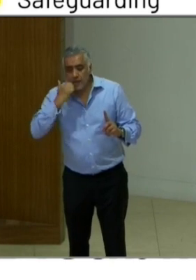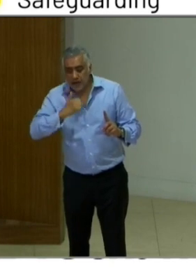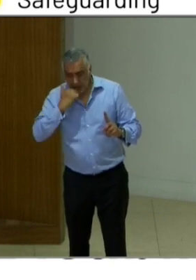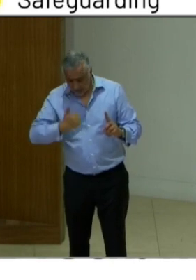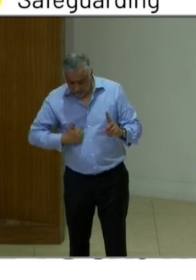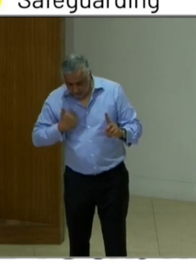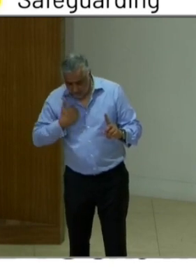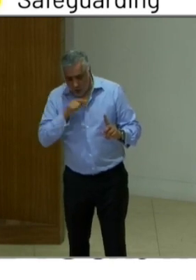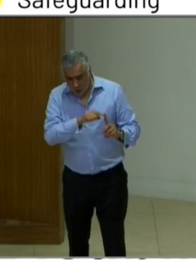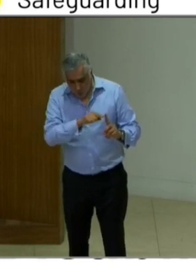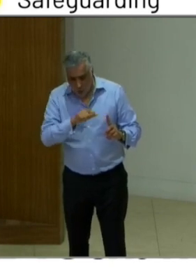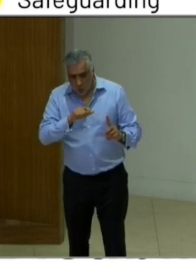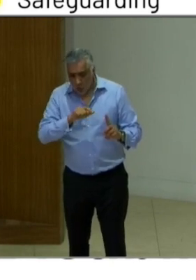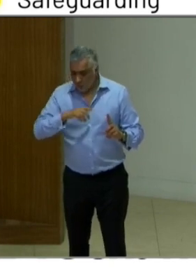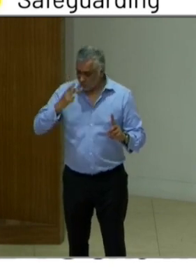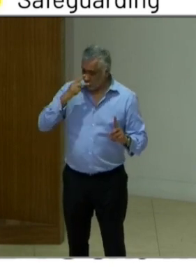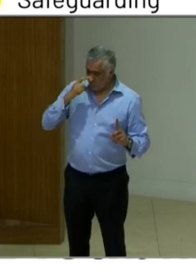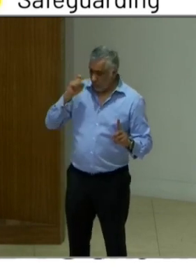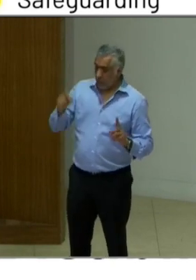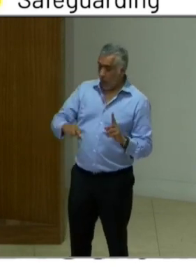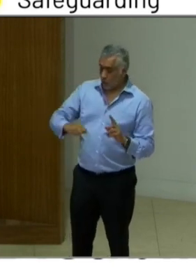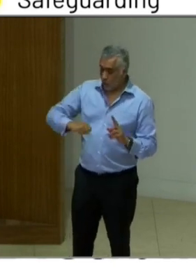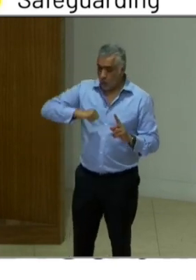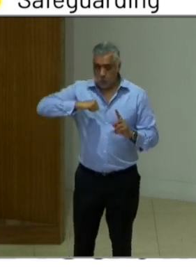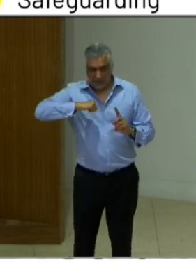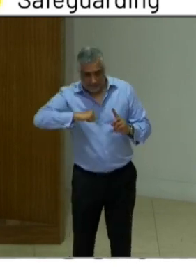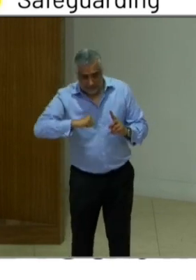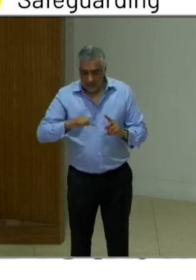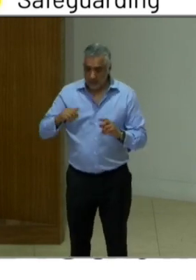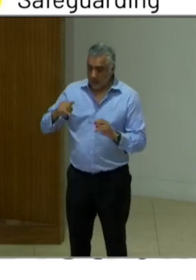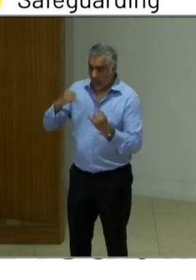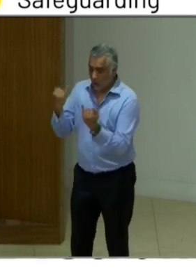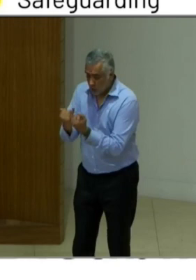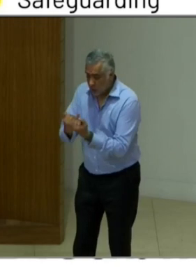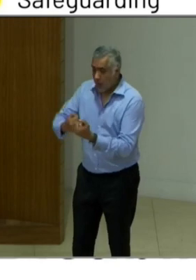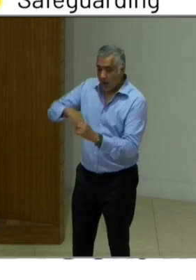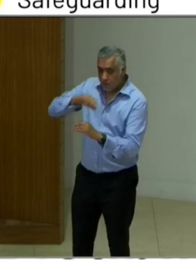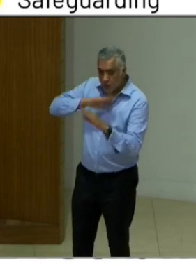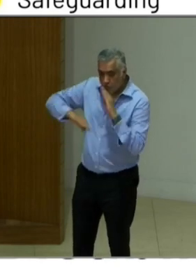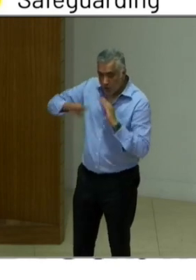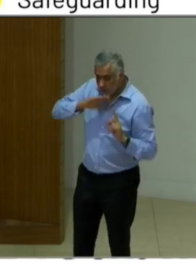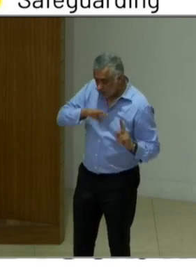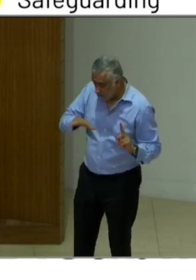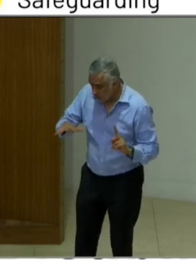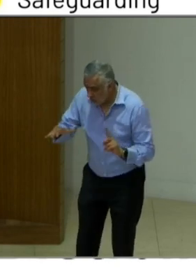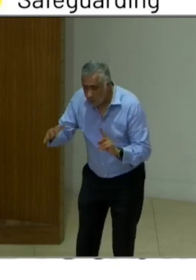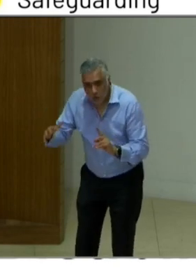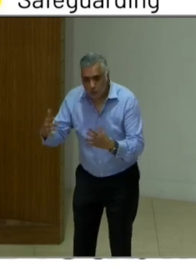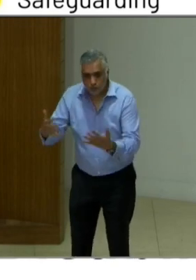resistance, isolation and frustration. I commend you for what you do